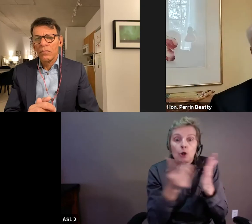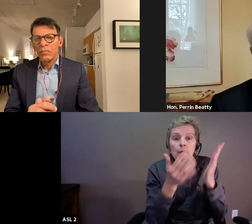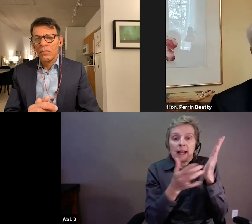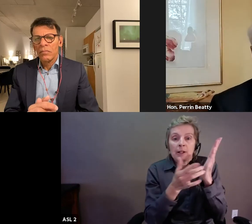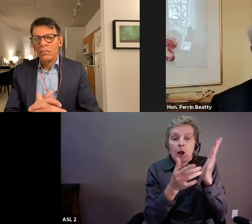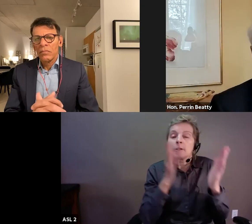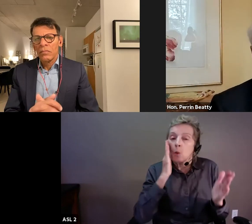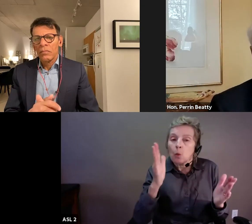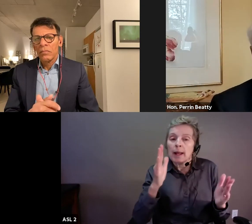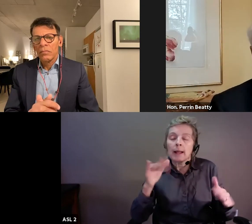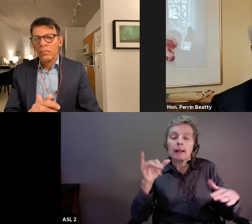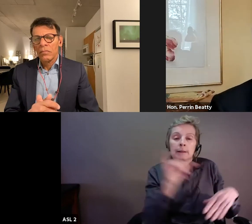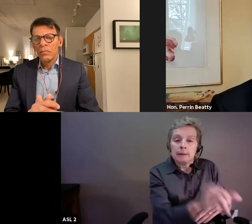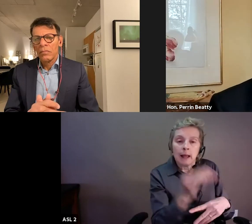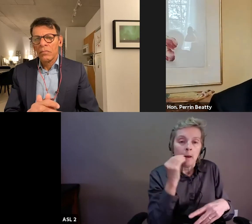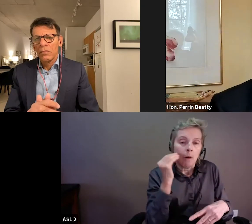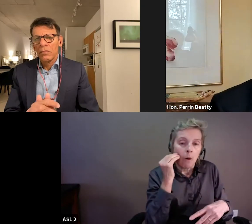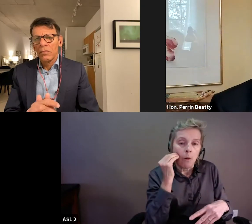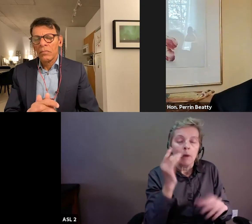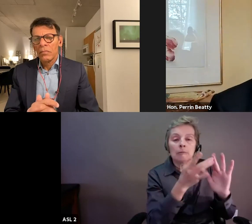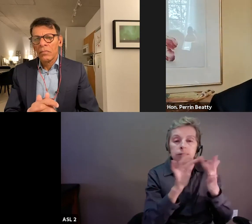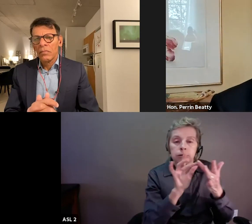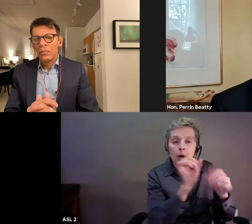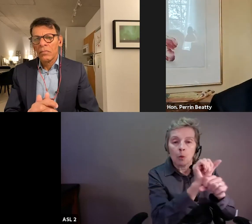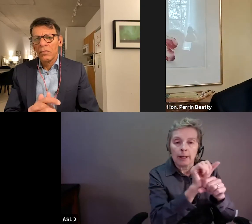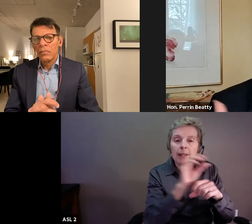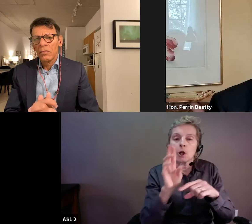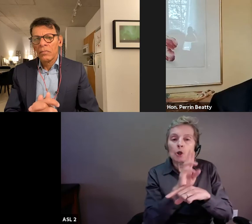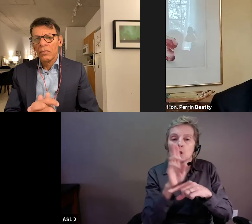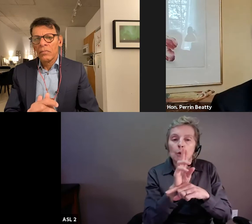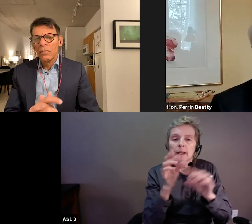working much more than we did before, using digital technologies, more reinventing how we